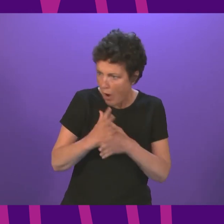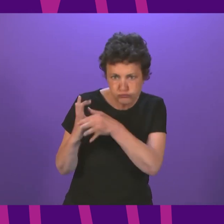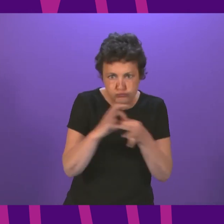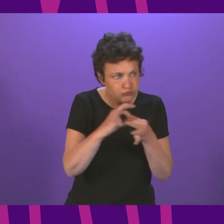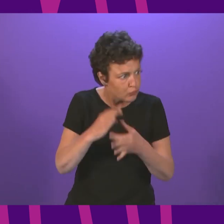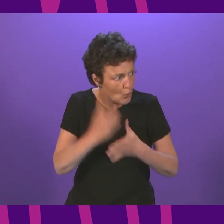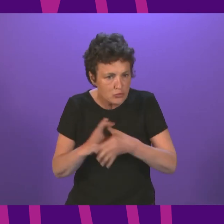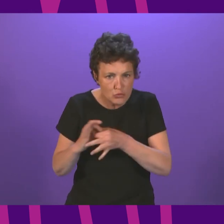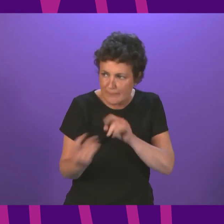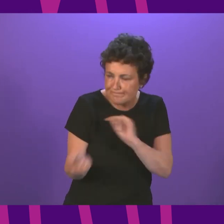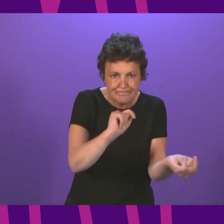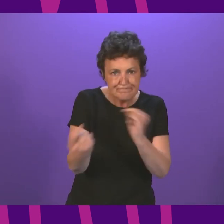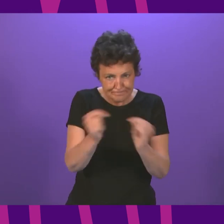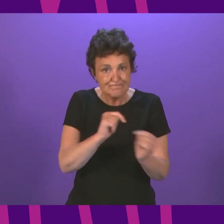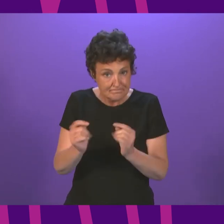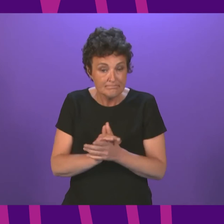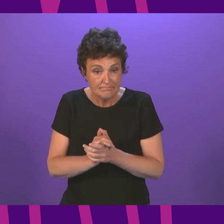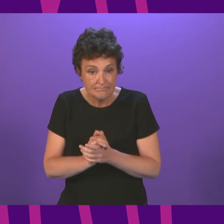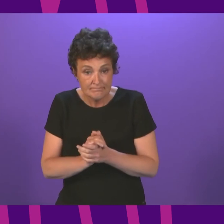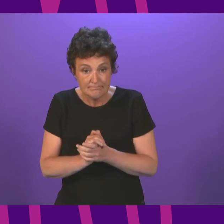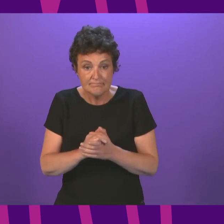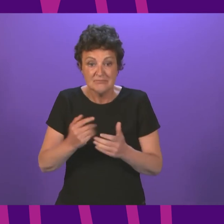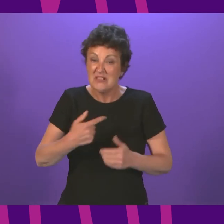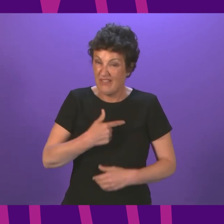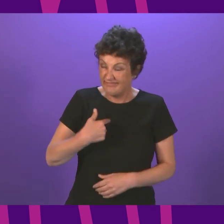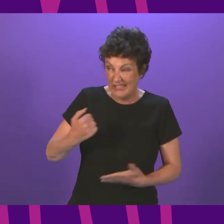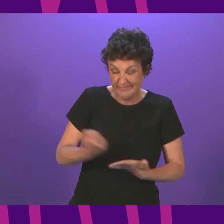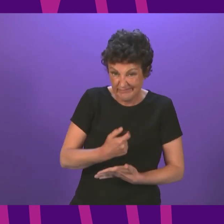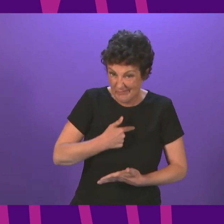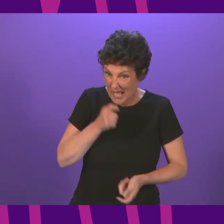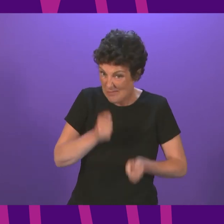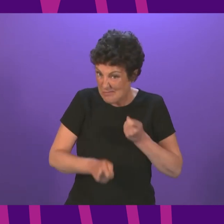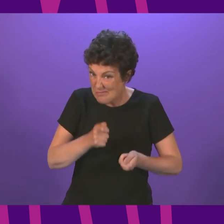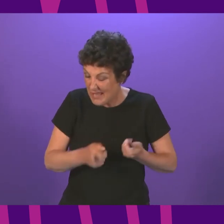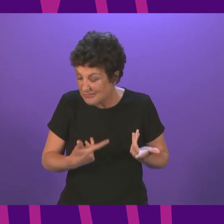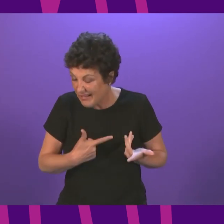There are some provisions in the coronavirus acts that I would like to see continue after